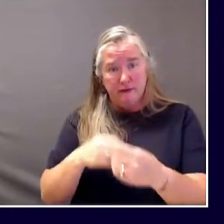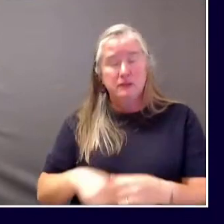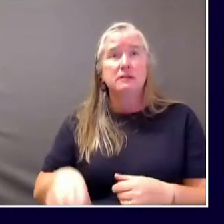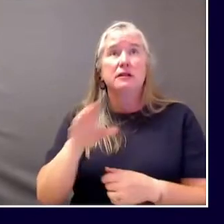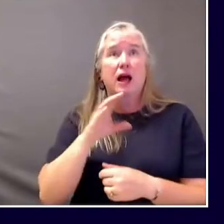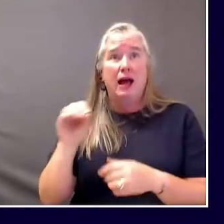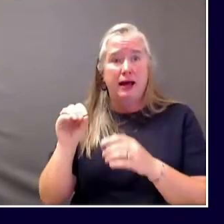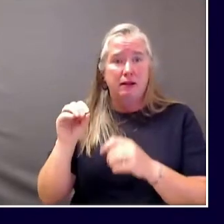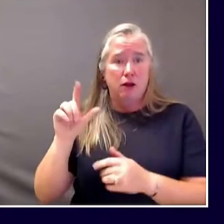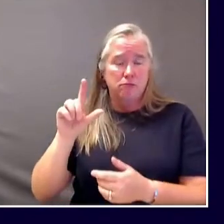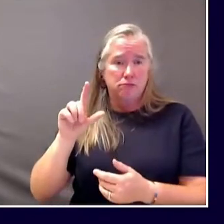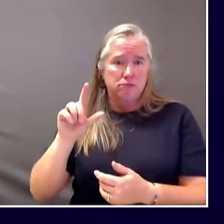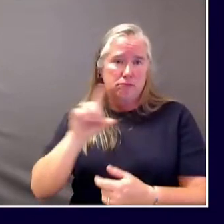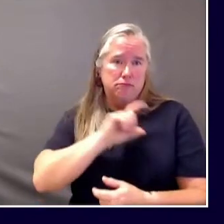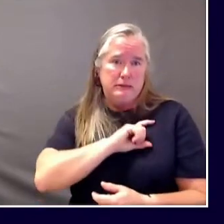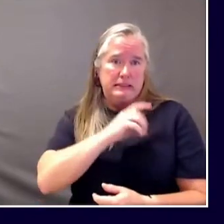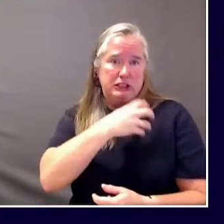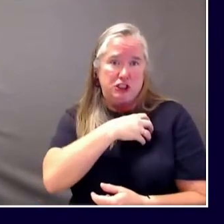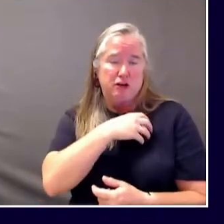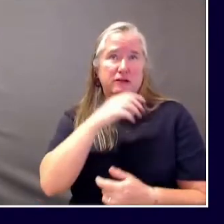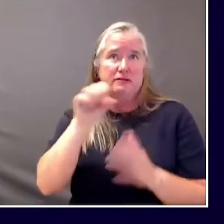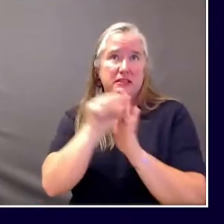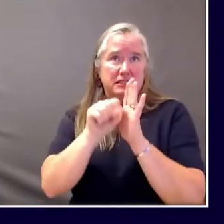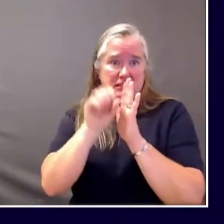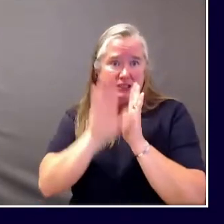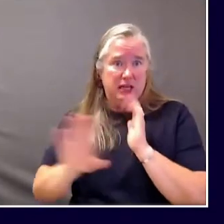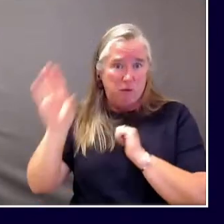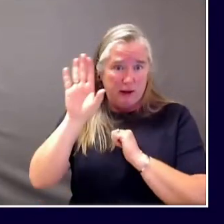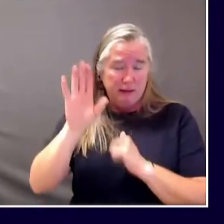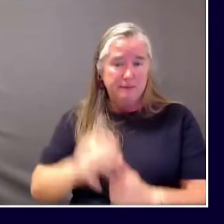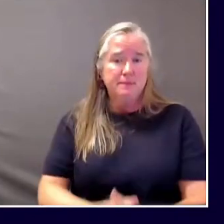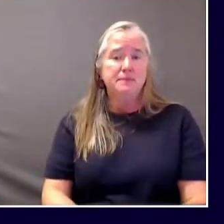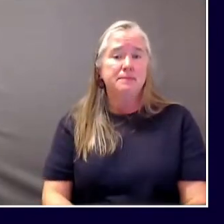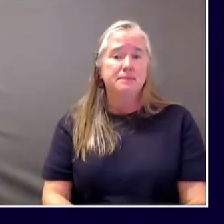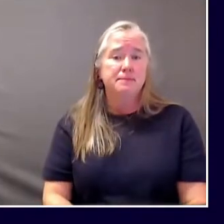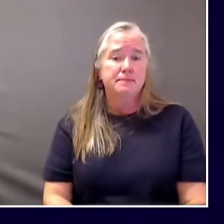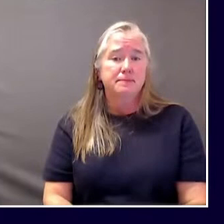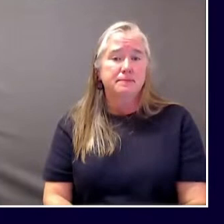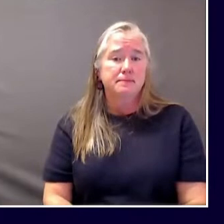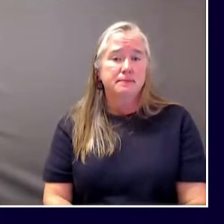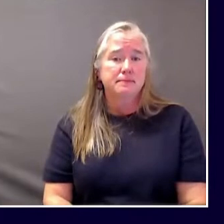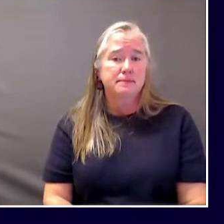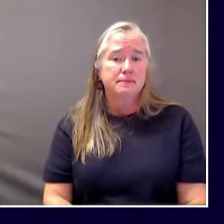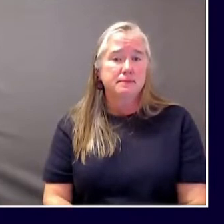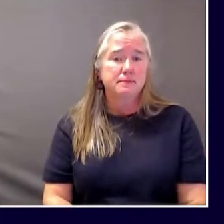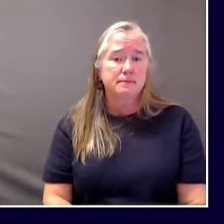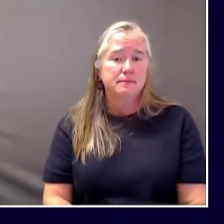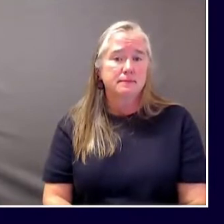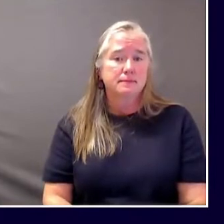on enforcement issue in